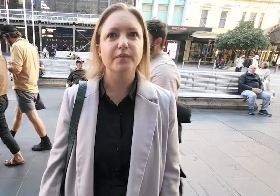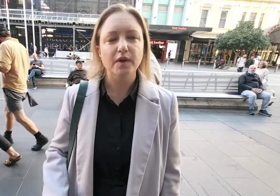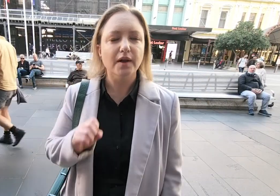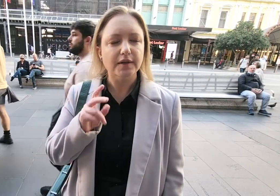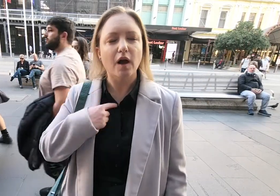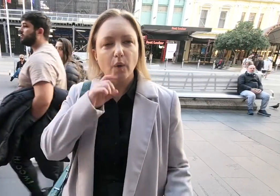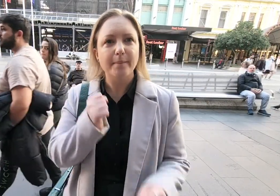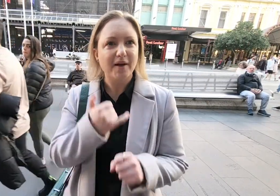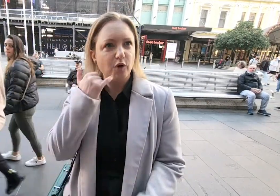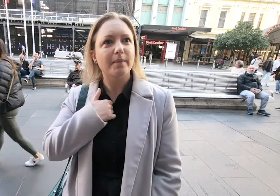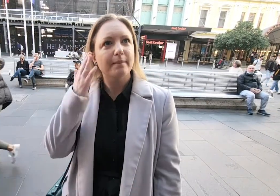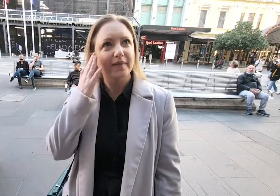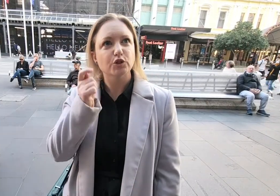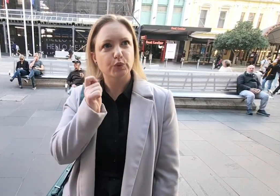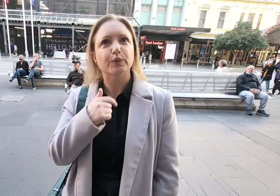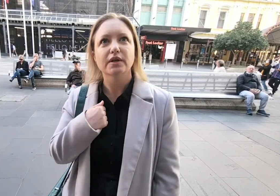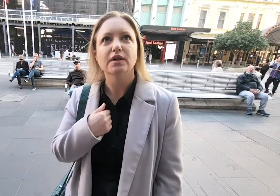Okay! I'll call my mother soon...